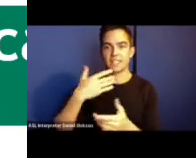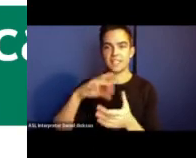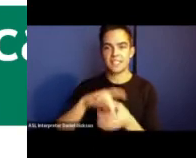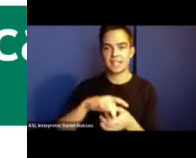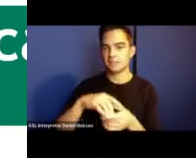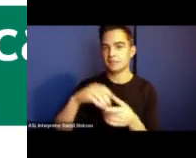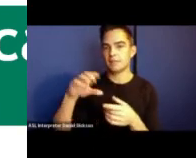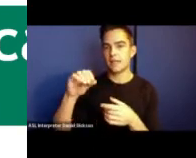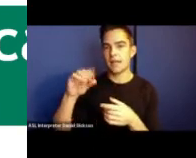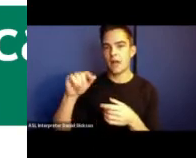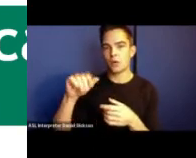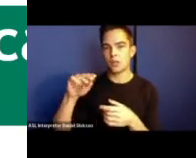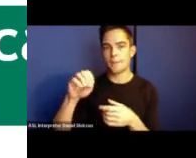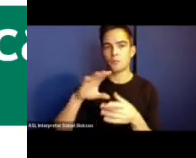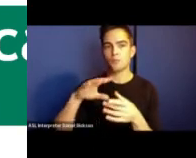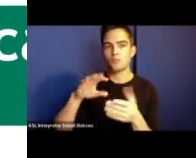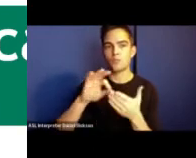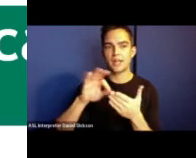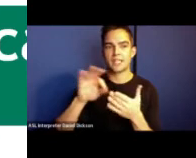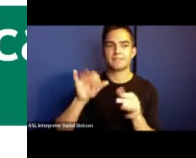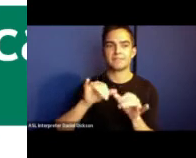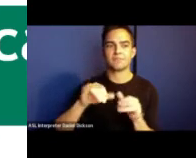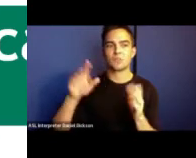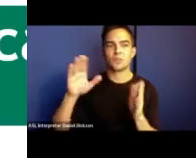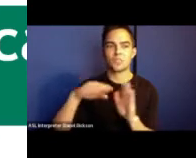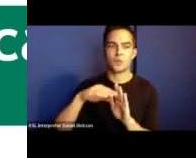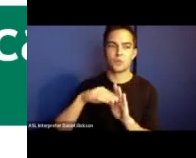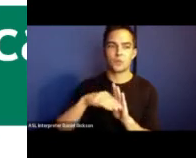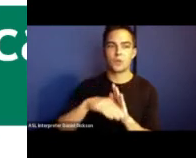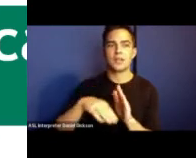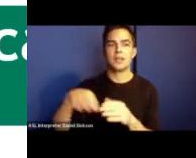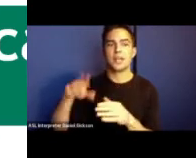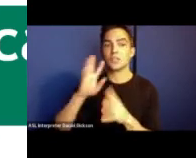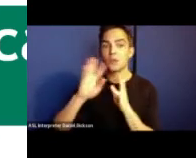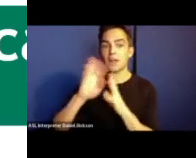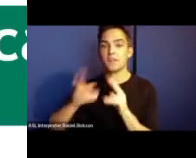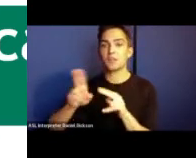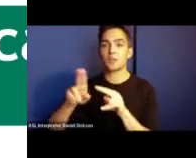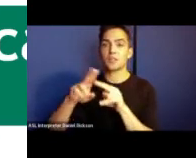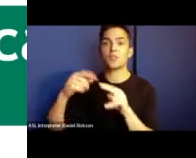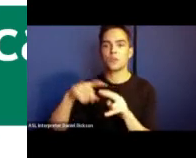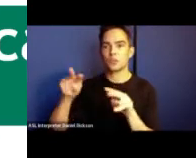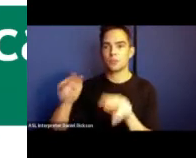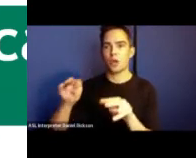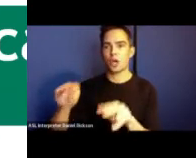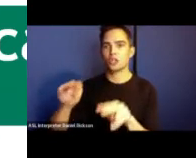rating scale goes down, and their cravings rating scale rises, we should be monitoring that and tracking that. So